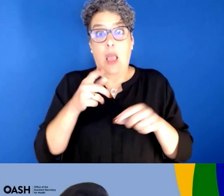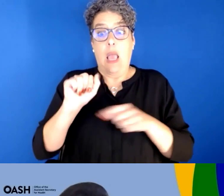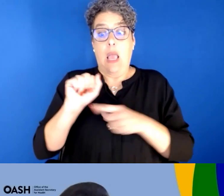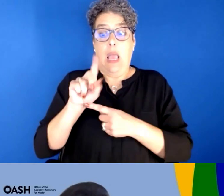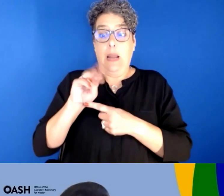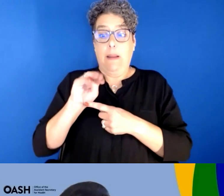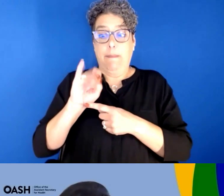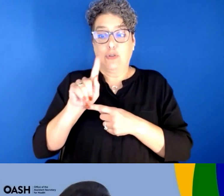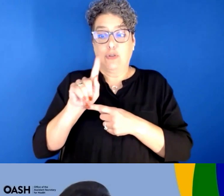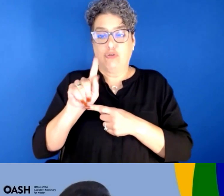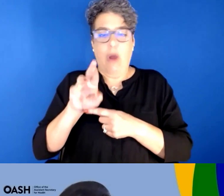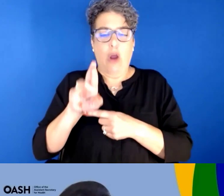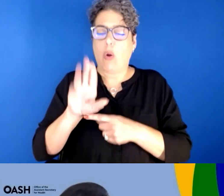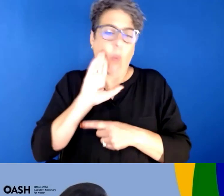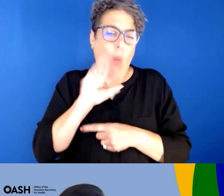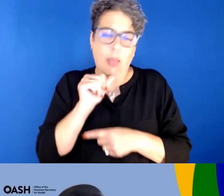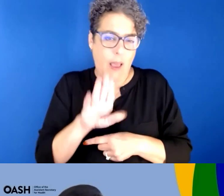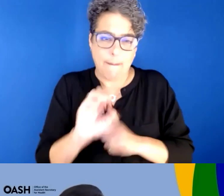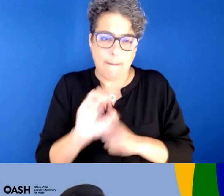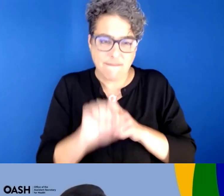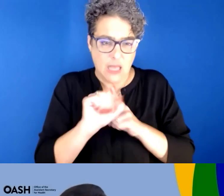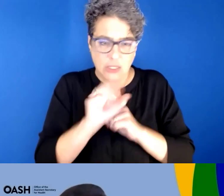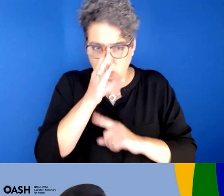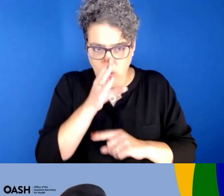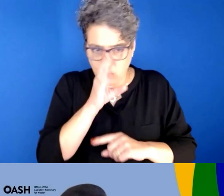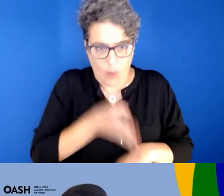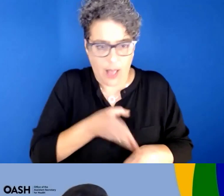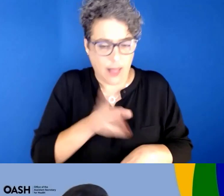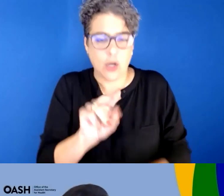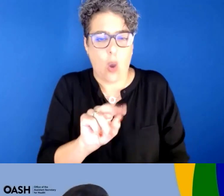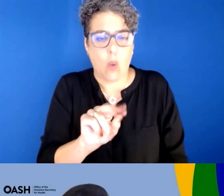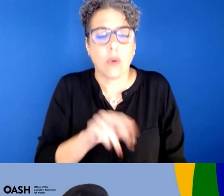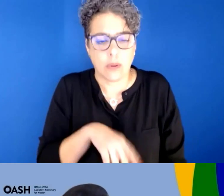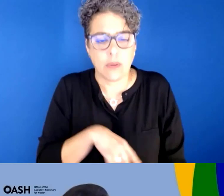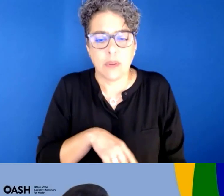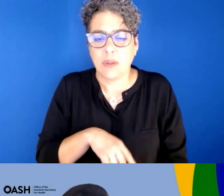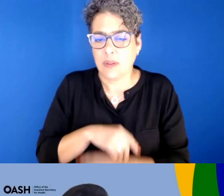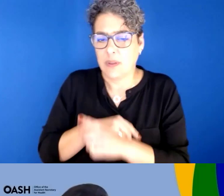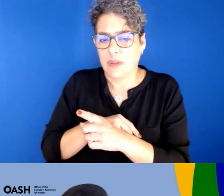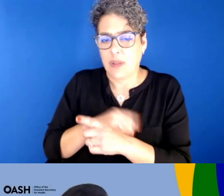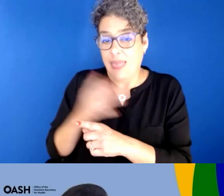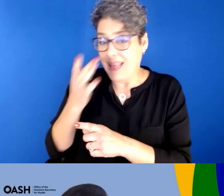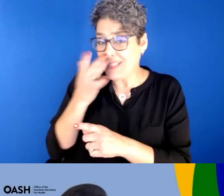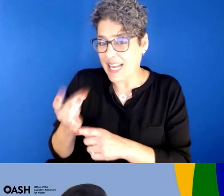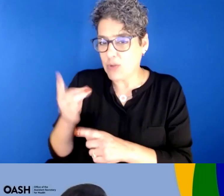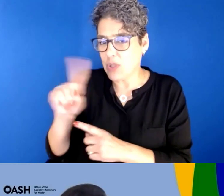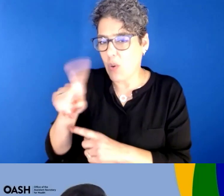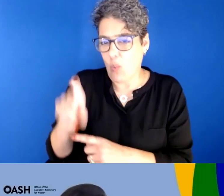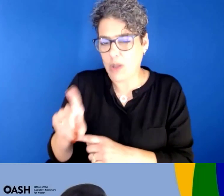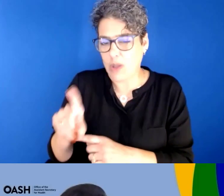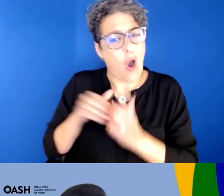I can Yeah. Dr. Patricia Valdez: Yeah, that's an interesting question because I get this question sometimes in respect